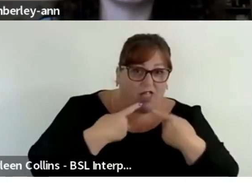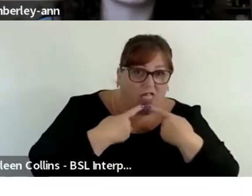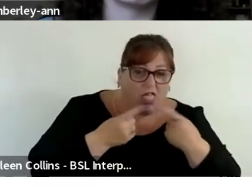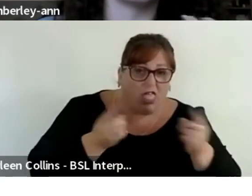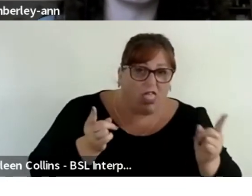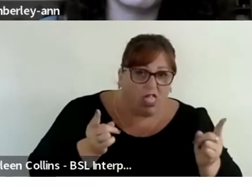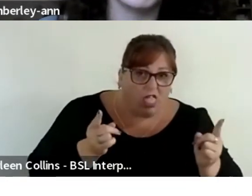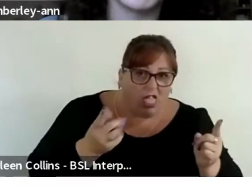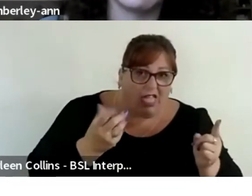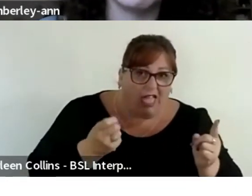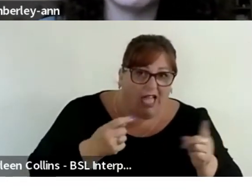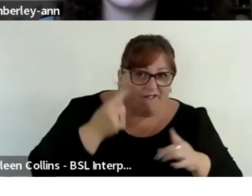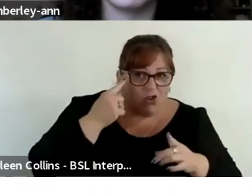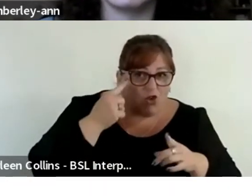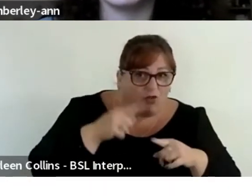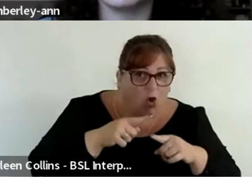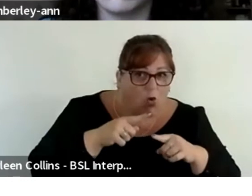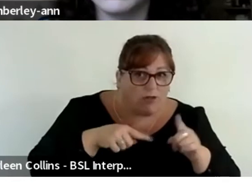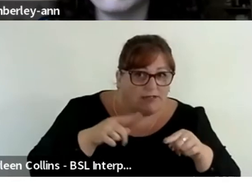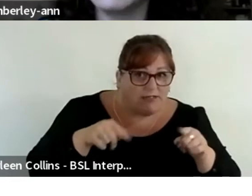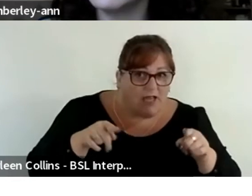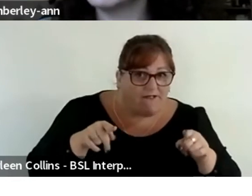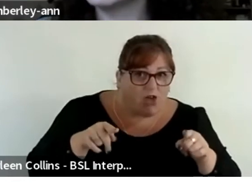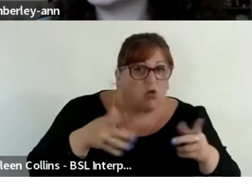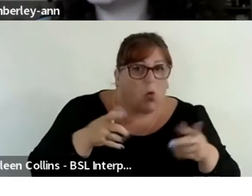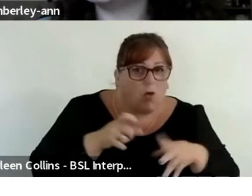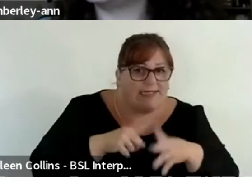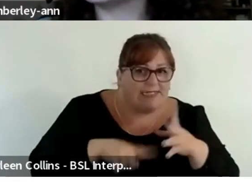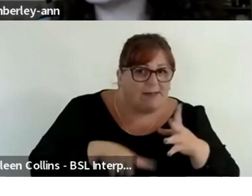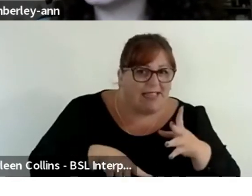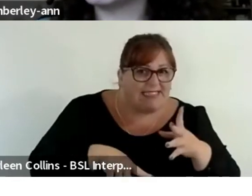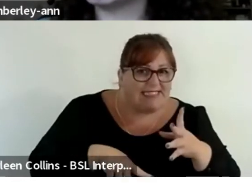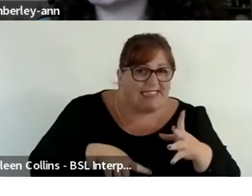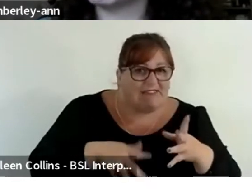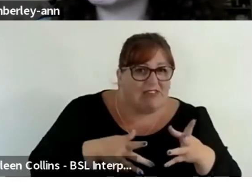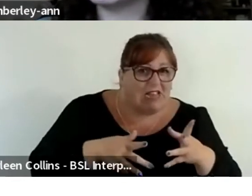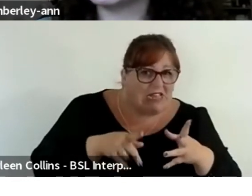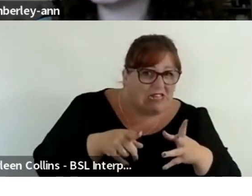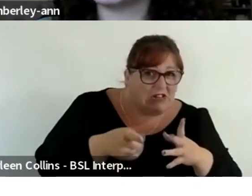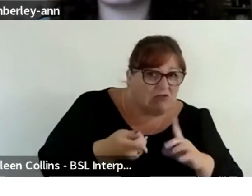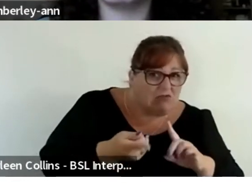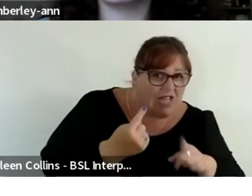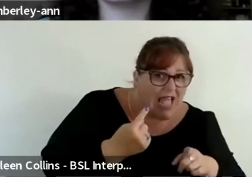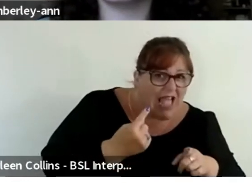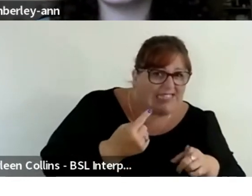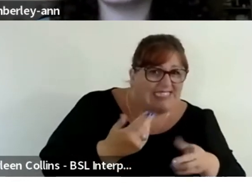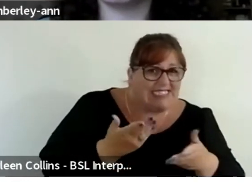to use the formal term, disclosing, they worry that will impact on the